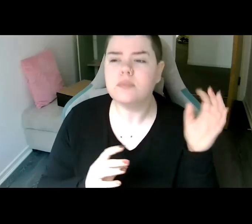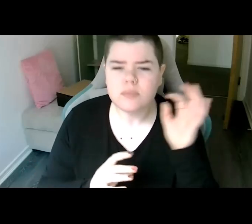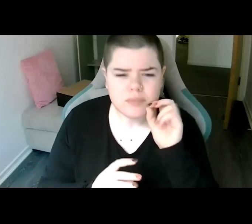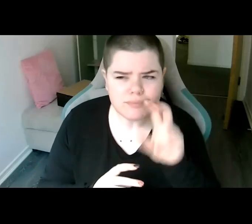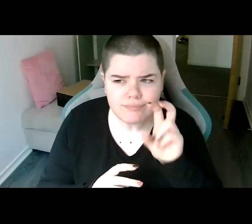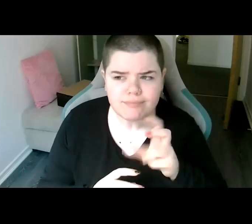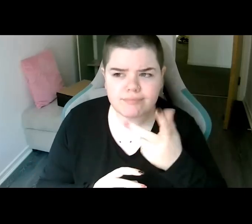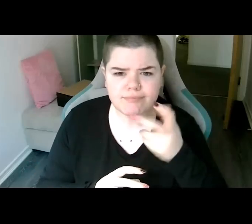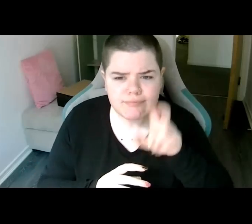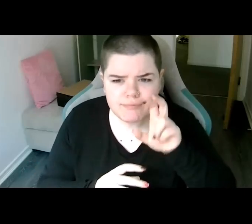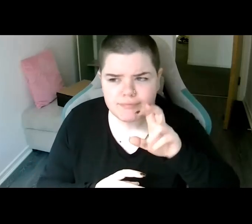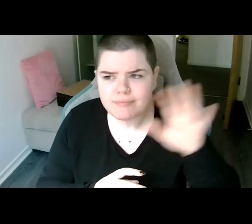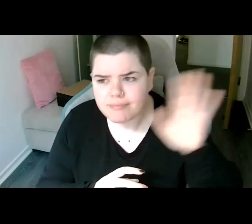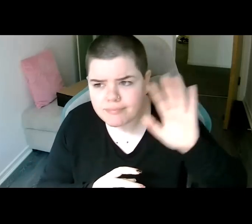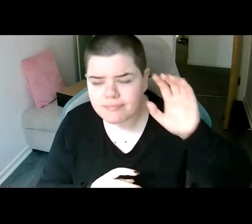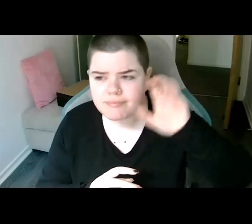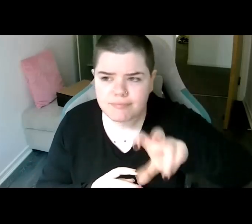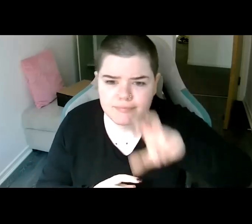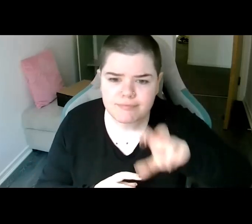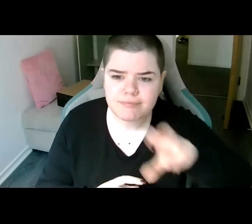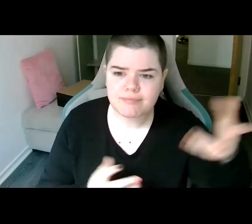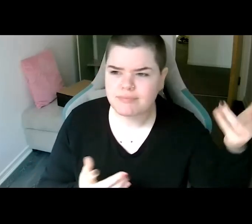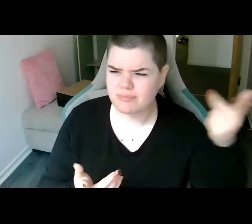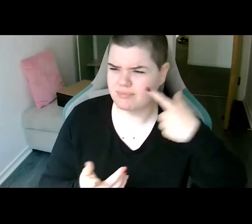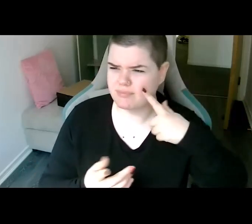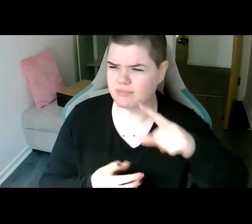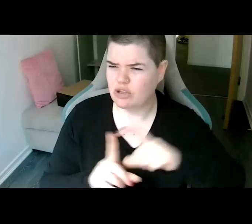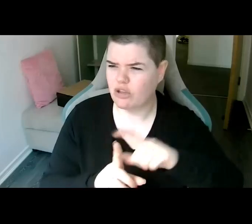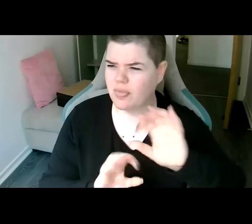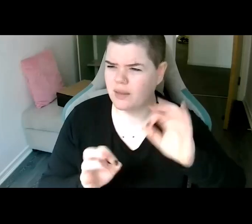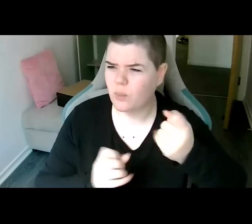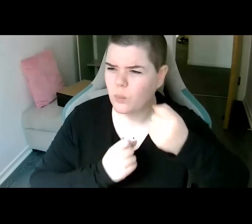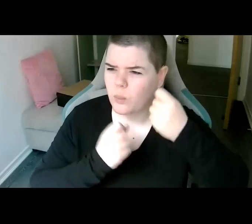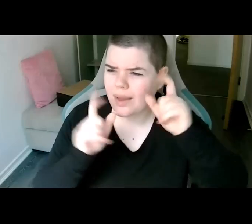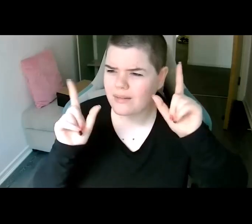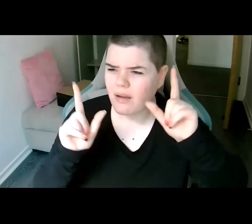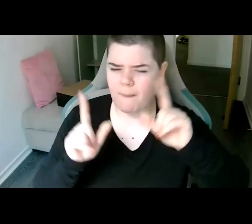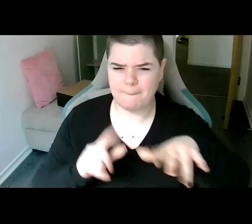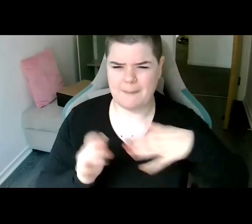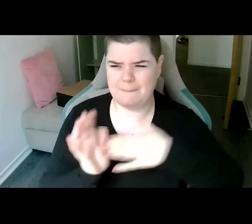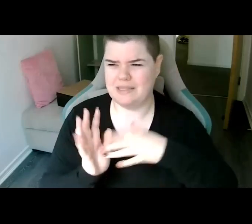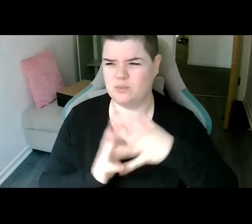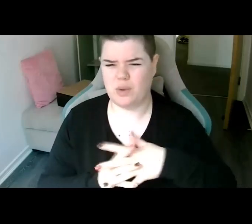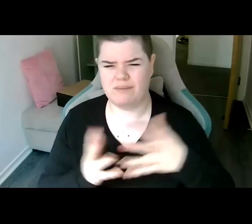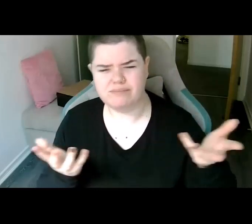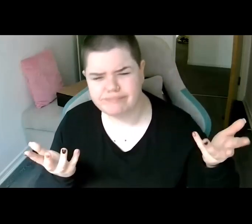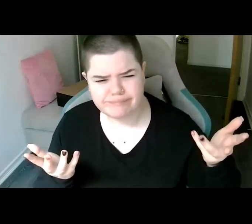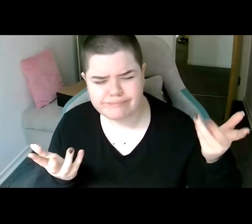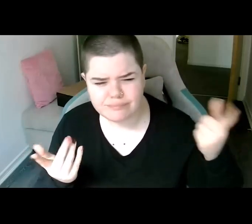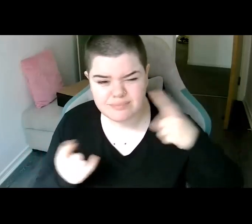So she shouted at her. She tried to wake her up, but Dorothy didn't wake up from that.